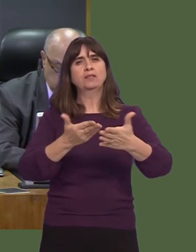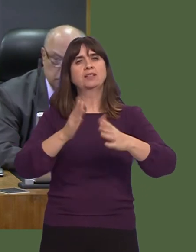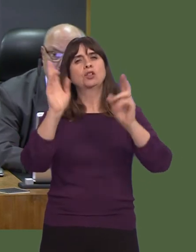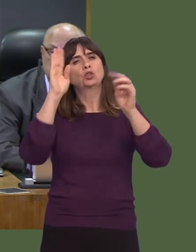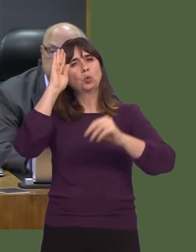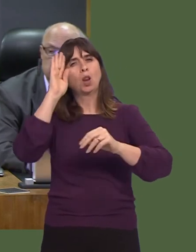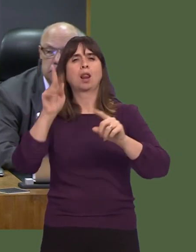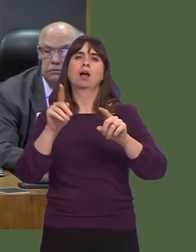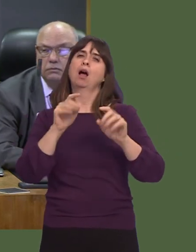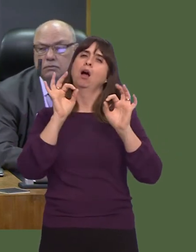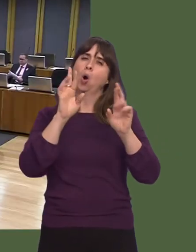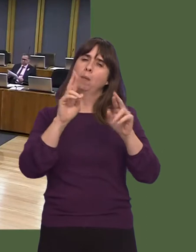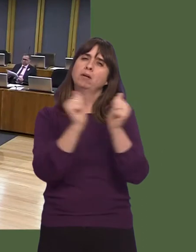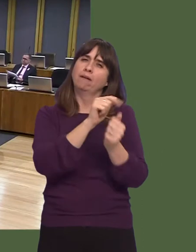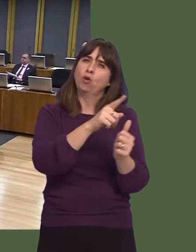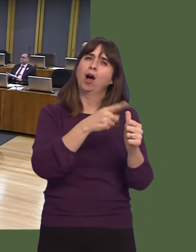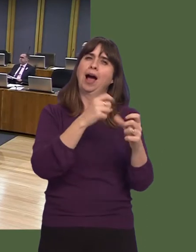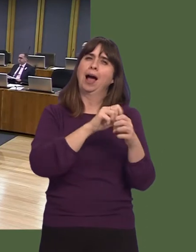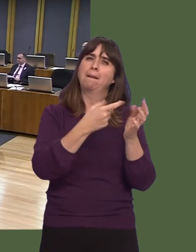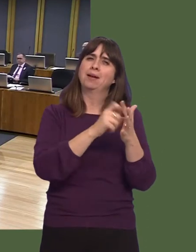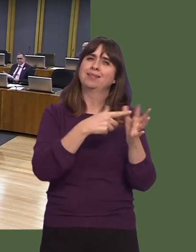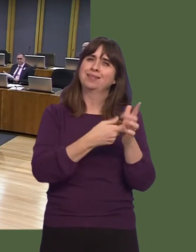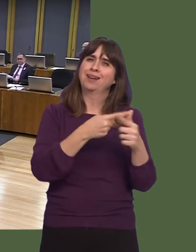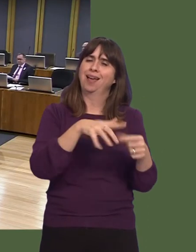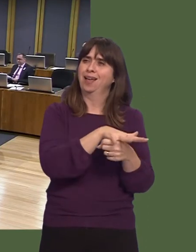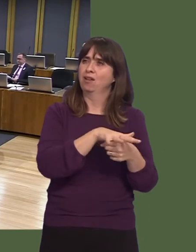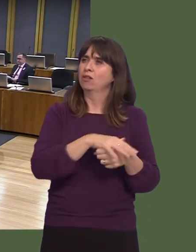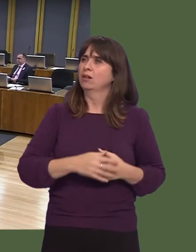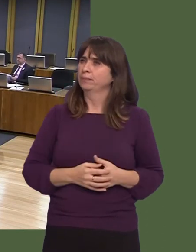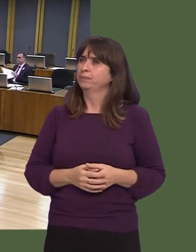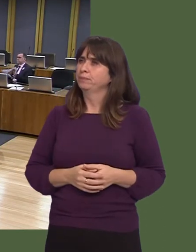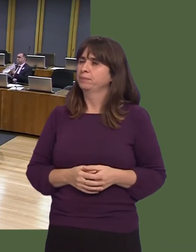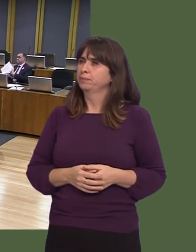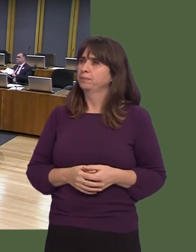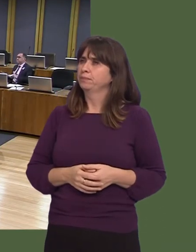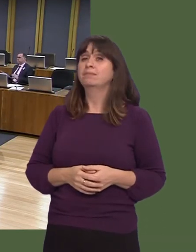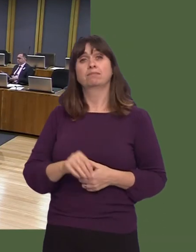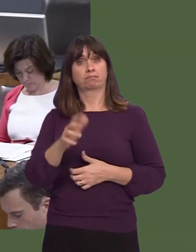like Aberdare. Carwyn Jones AM: Yes. Of course, every secondary